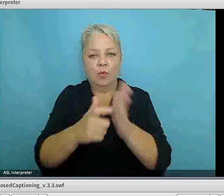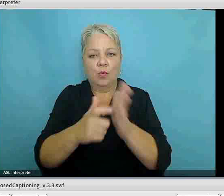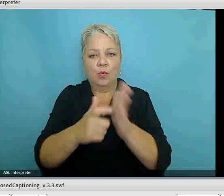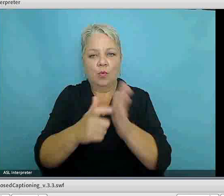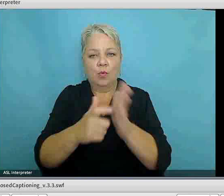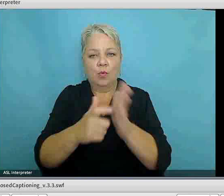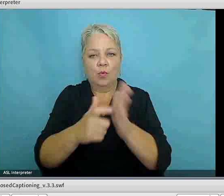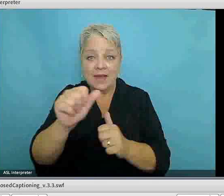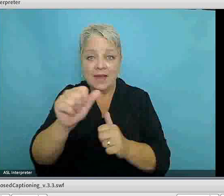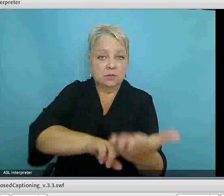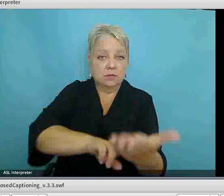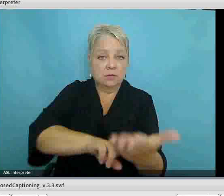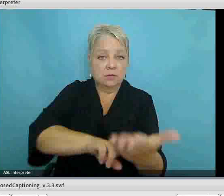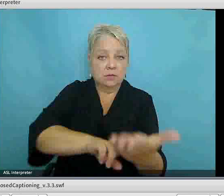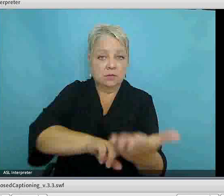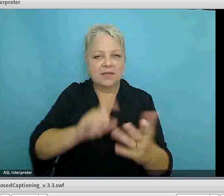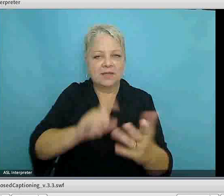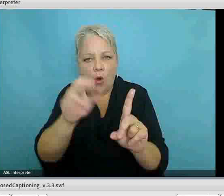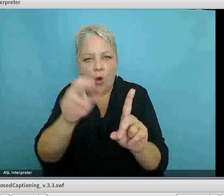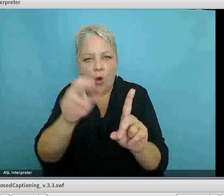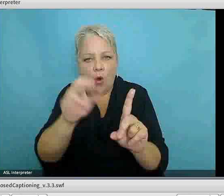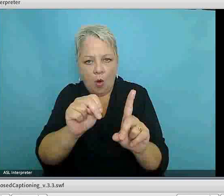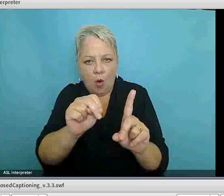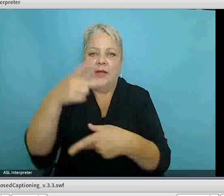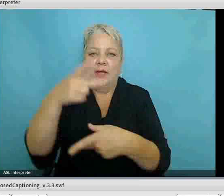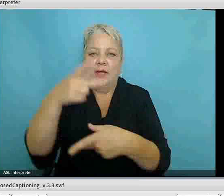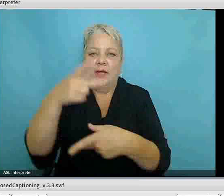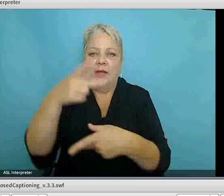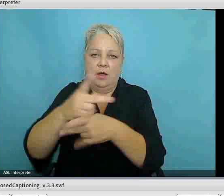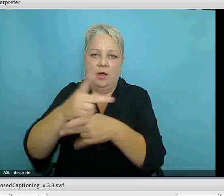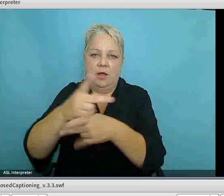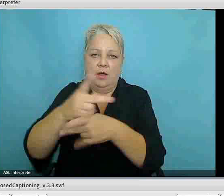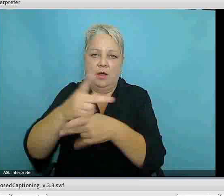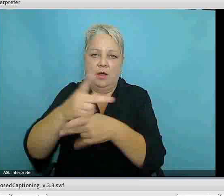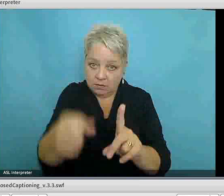This person will be the enrollee's single point of contact for their plan.